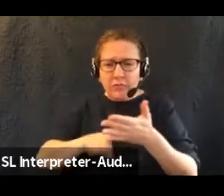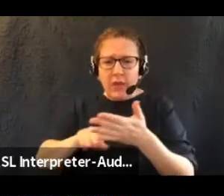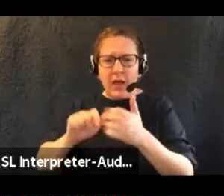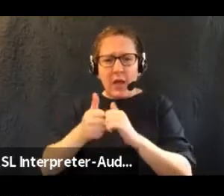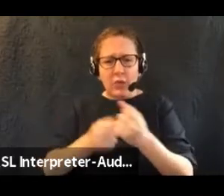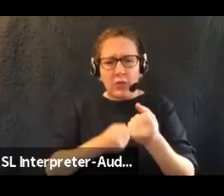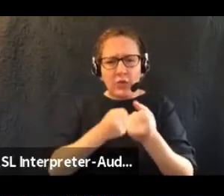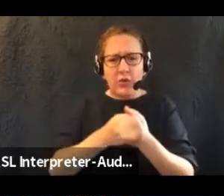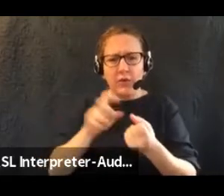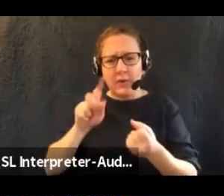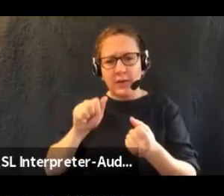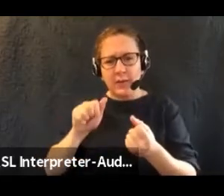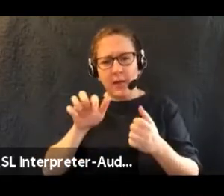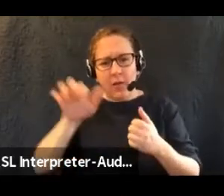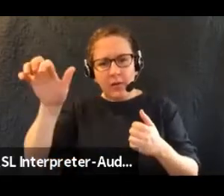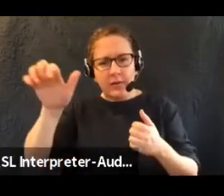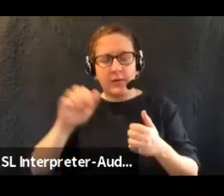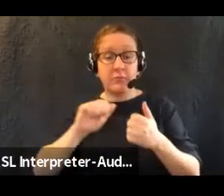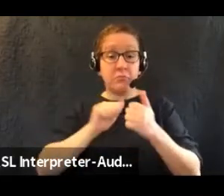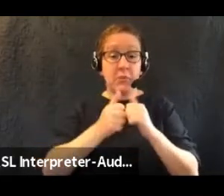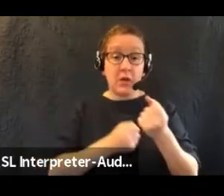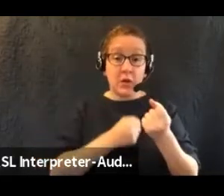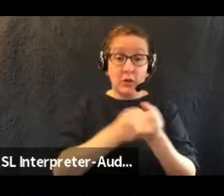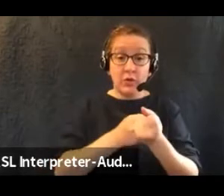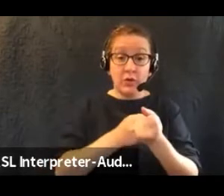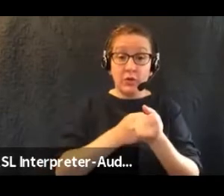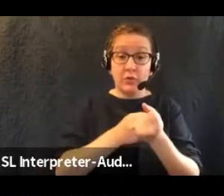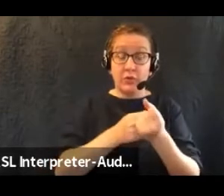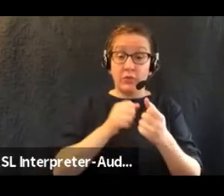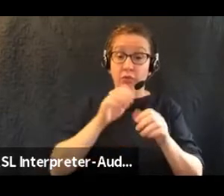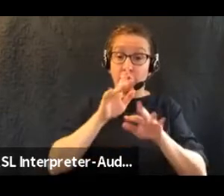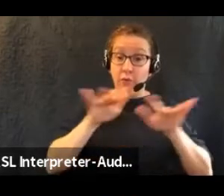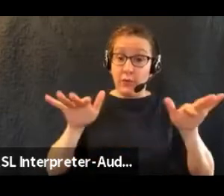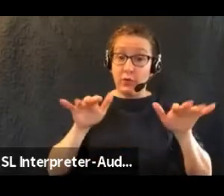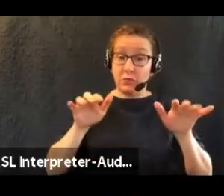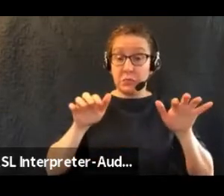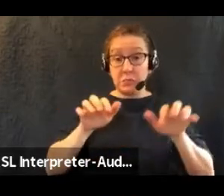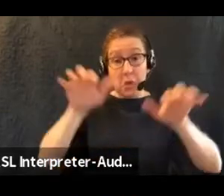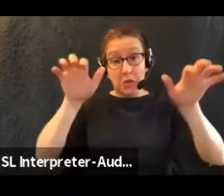We also look at ways that we serve a diverse audience across the board, and in fact, ways